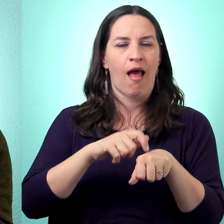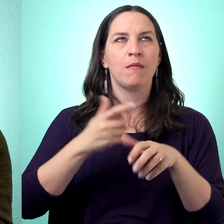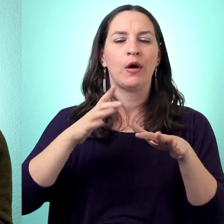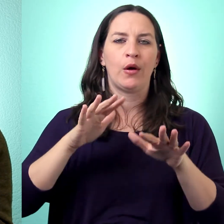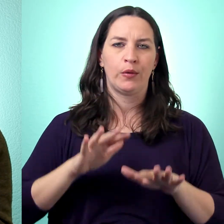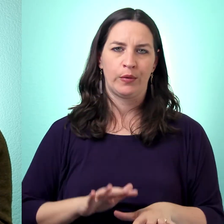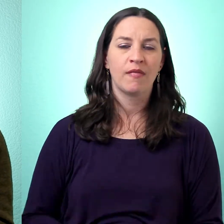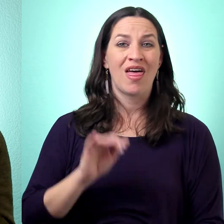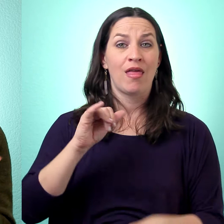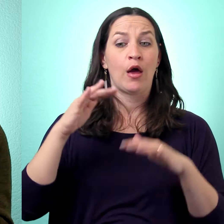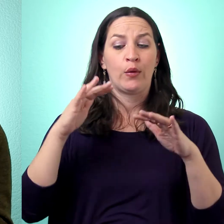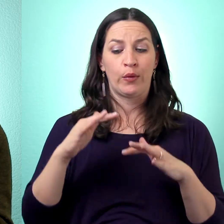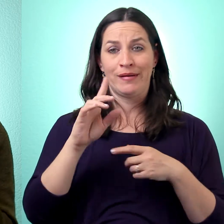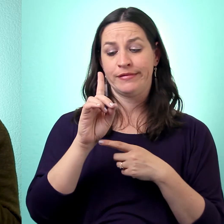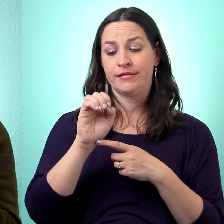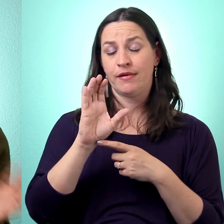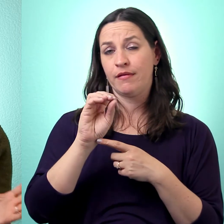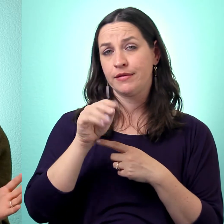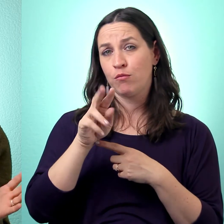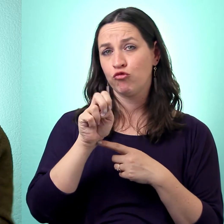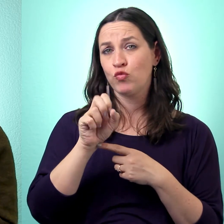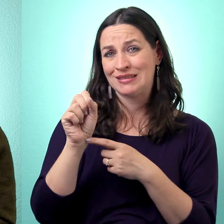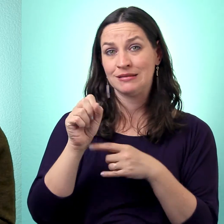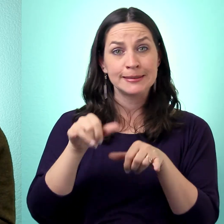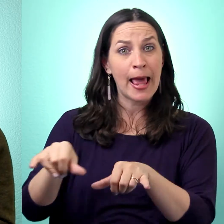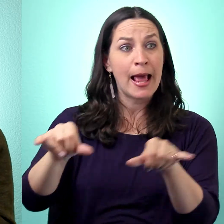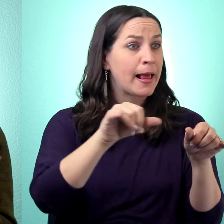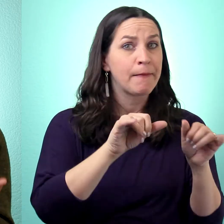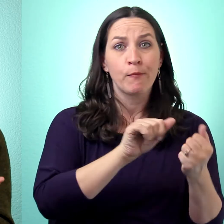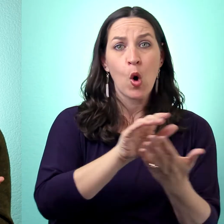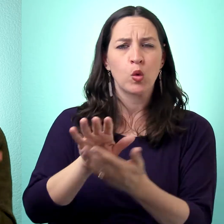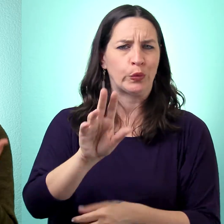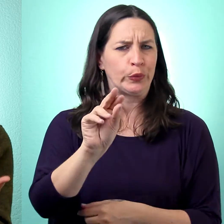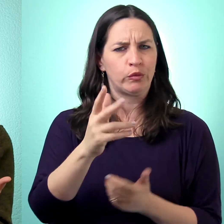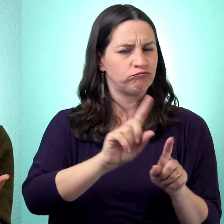decompress. Decompressing looks different for everyone. And so I really suggest journaling.